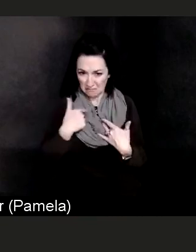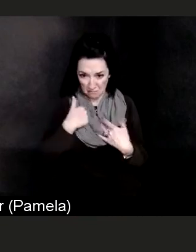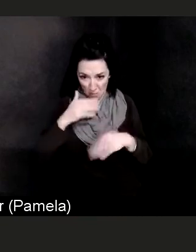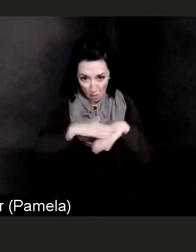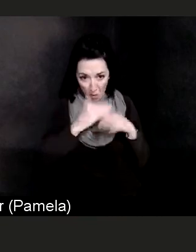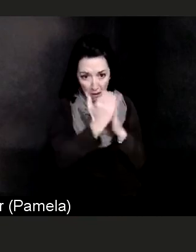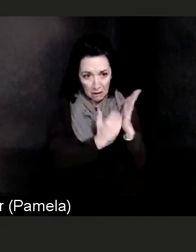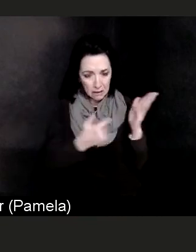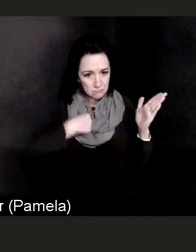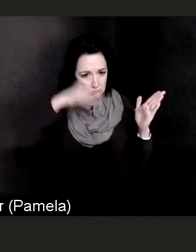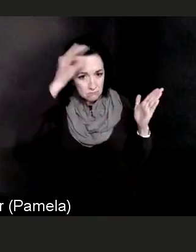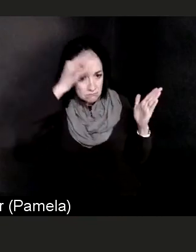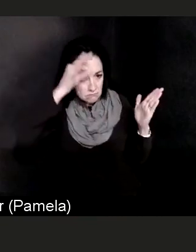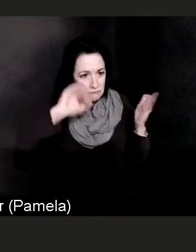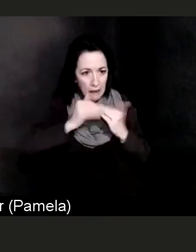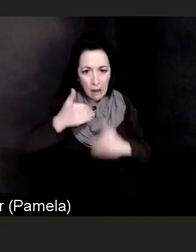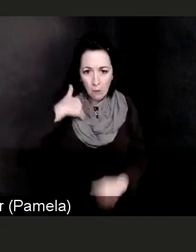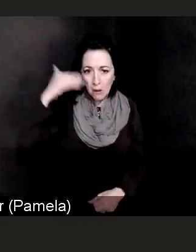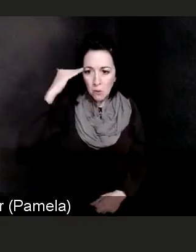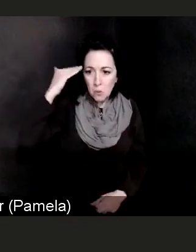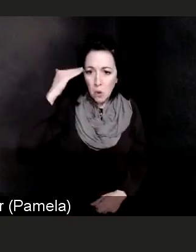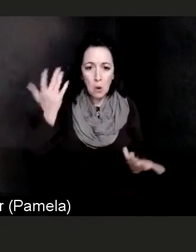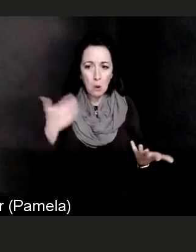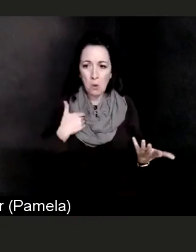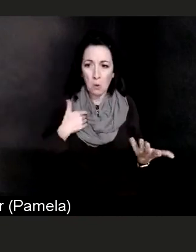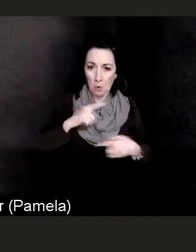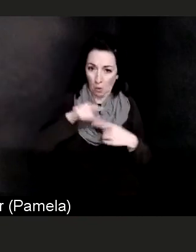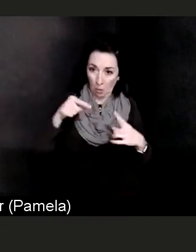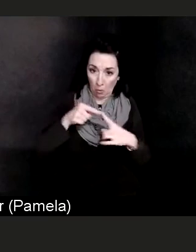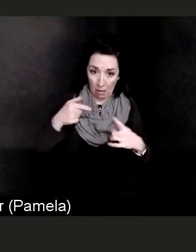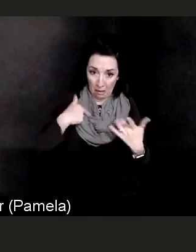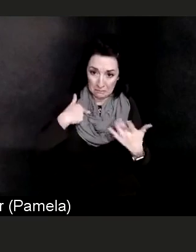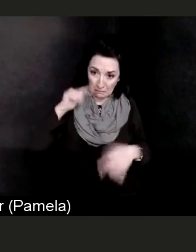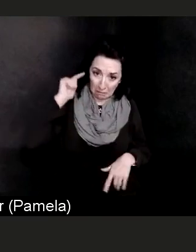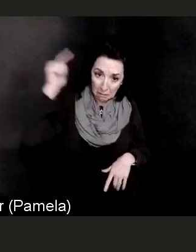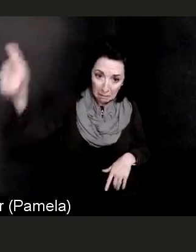and where you are on the list, so that we can also communicate with you